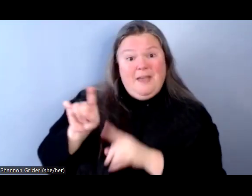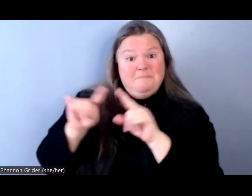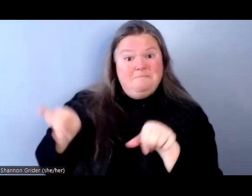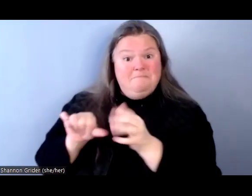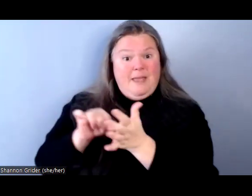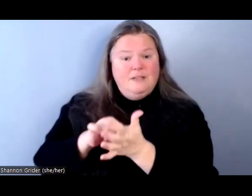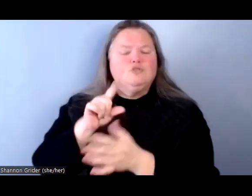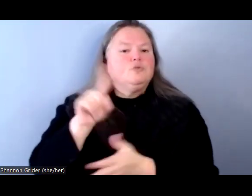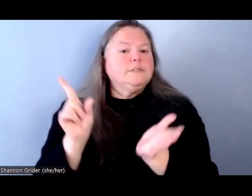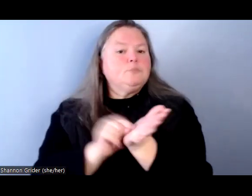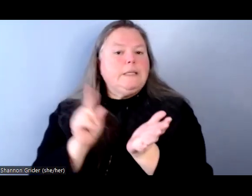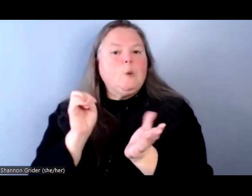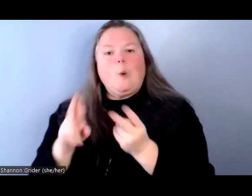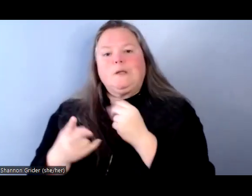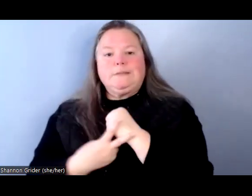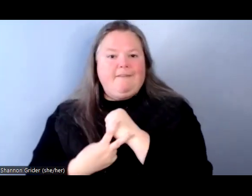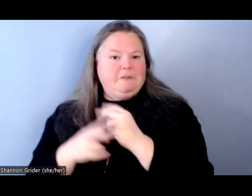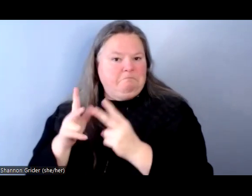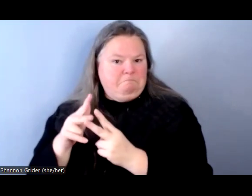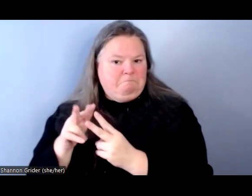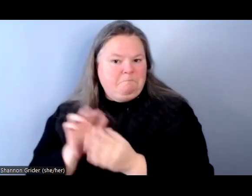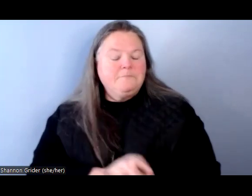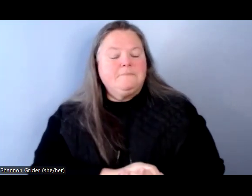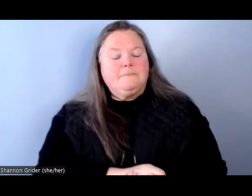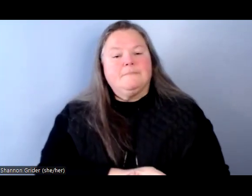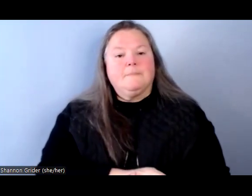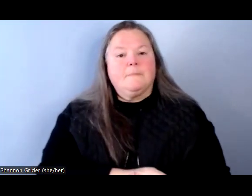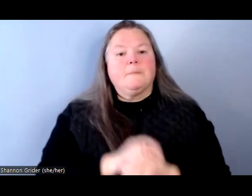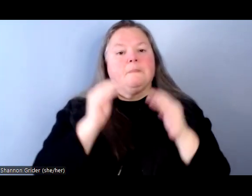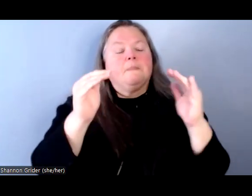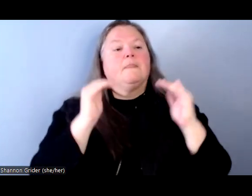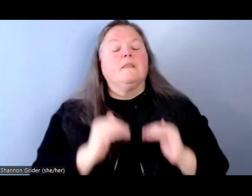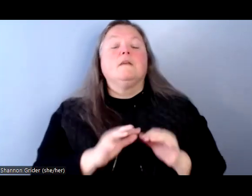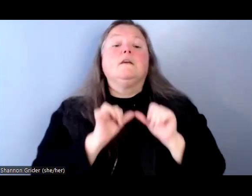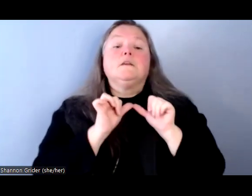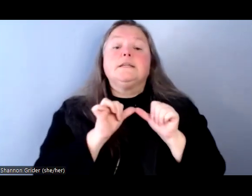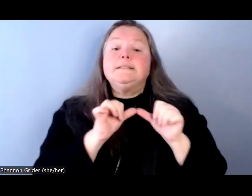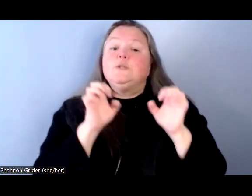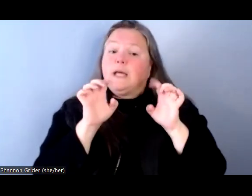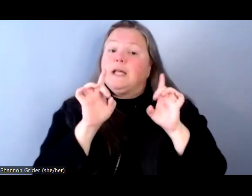there you can save or print this record. The next thing I want to talk to you about is the continuing